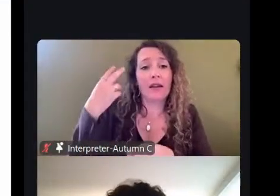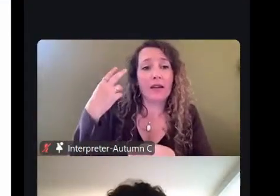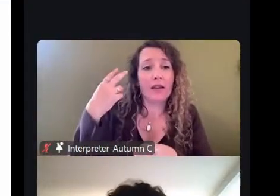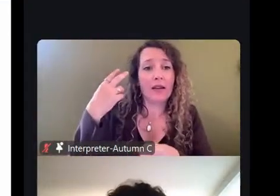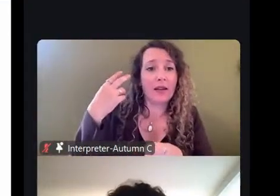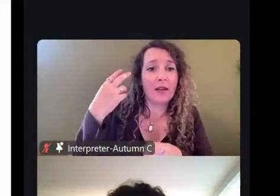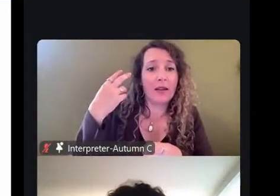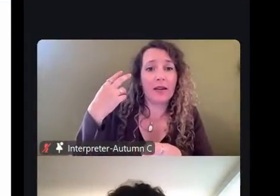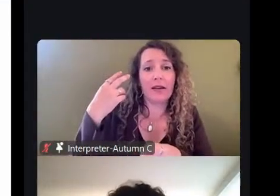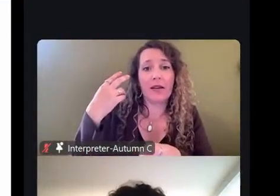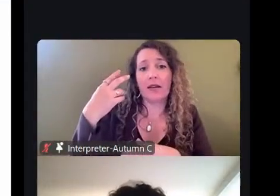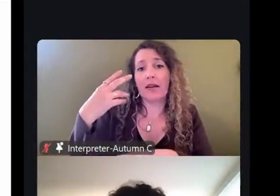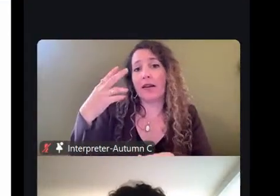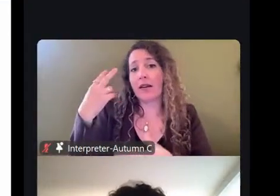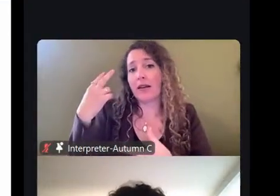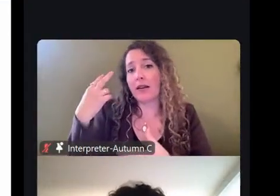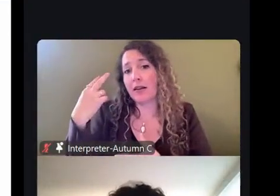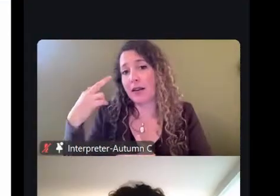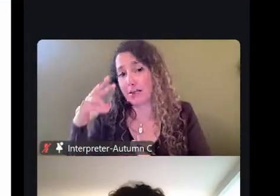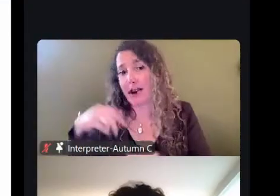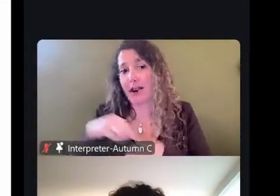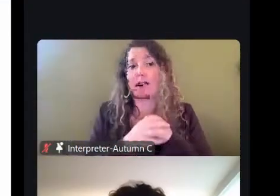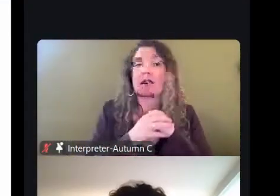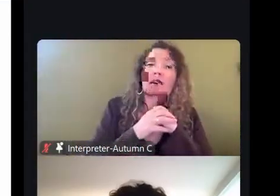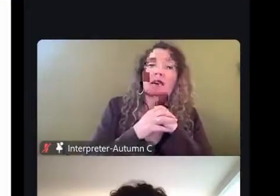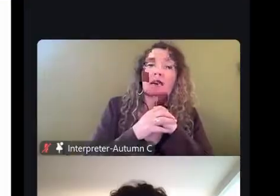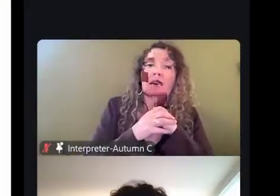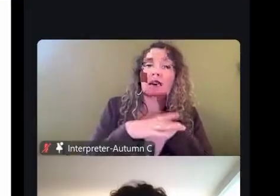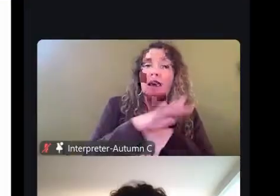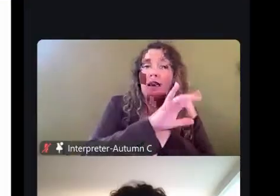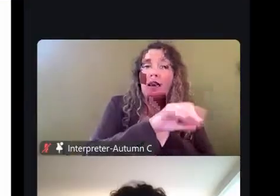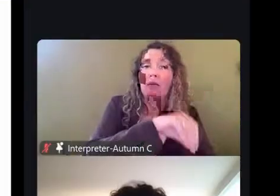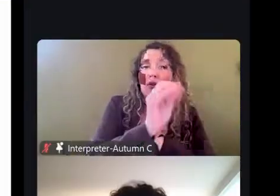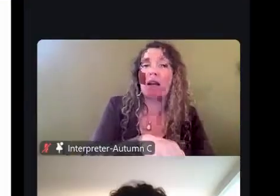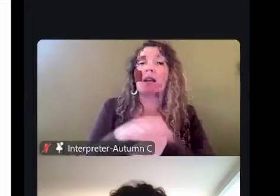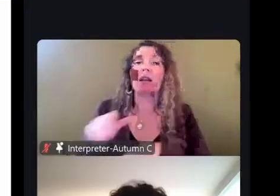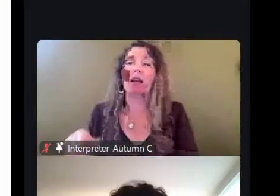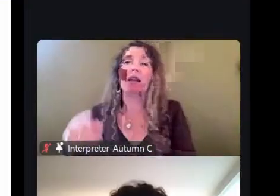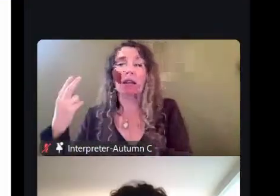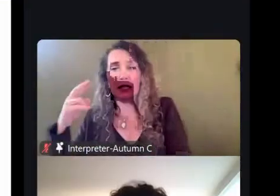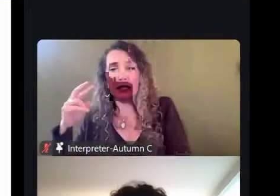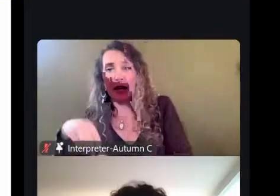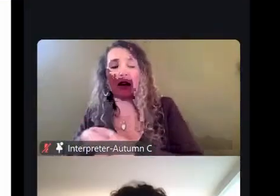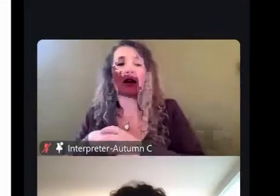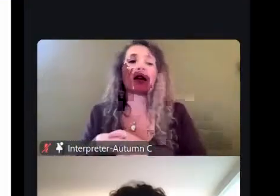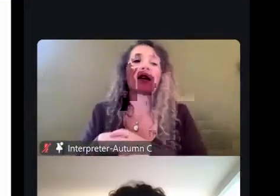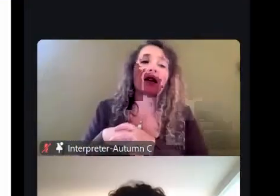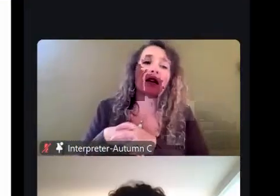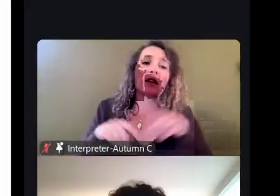7.1% Hispanic, so 9.5% of participants identified as transgender.